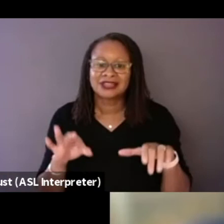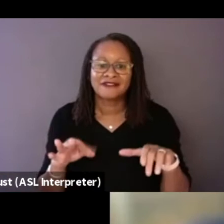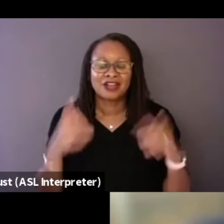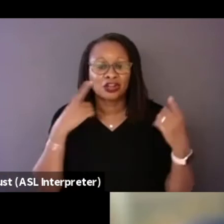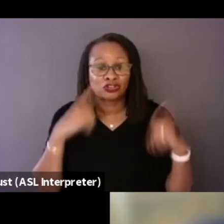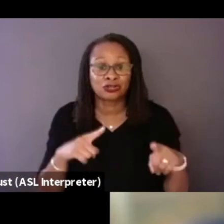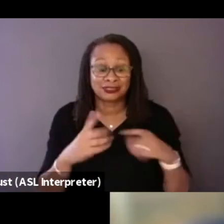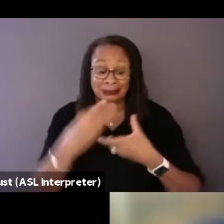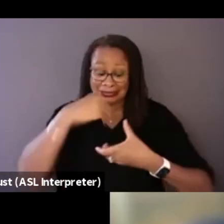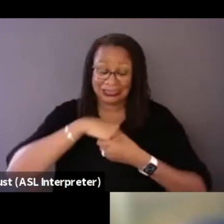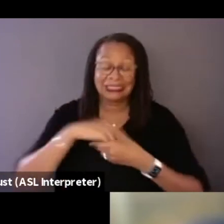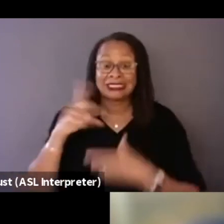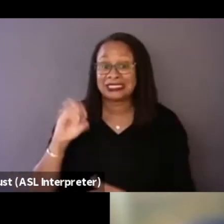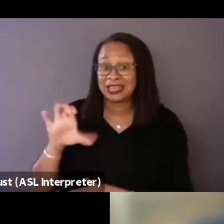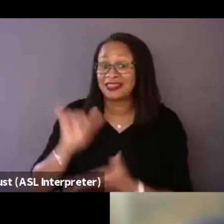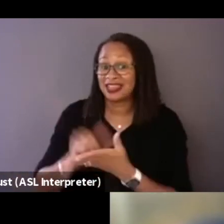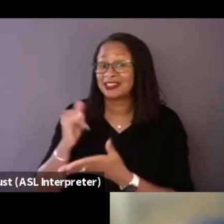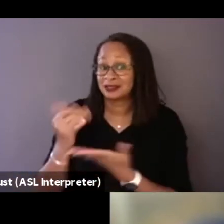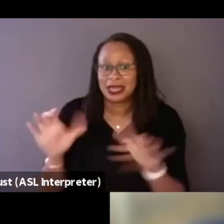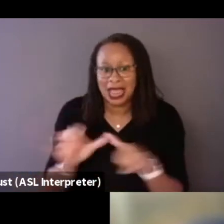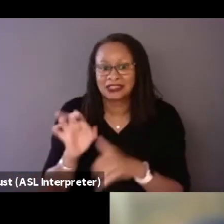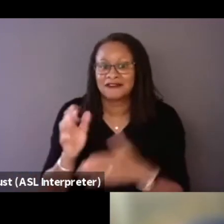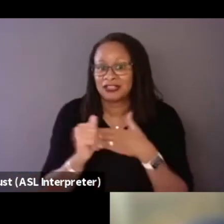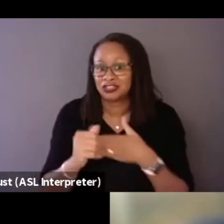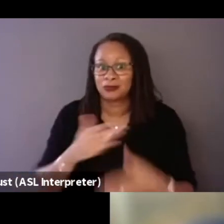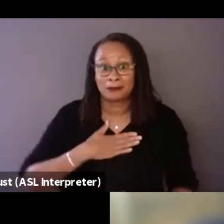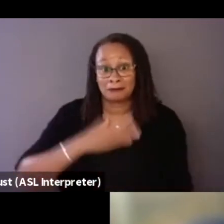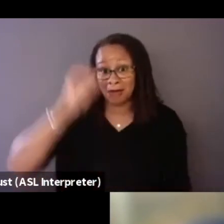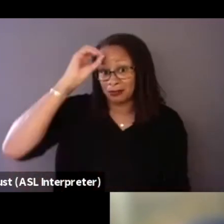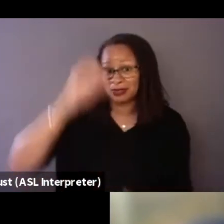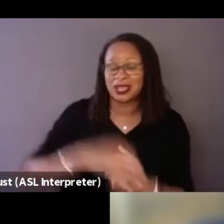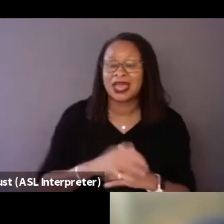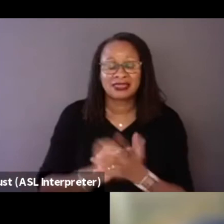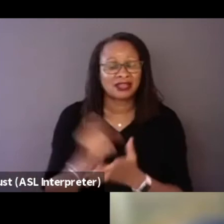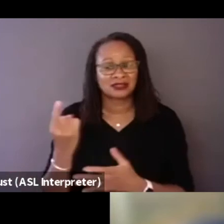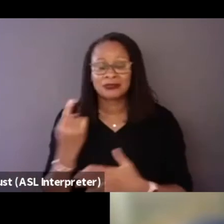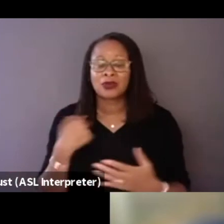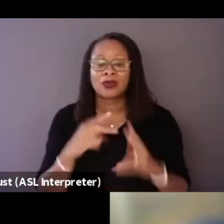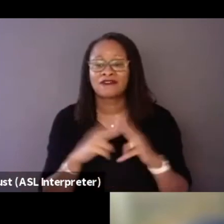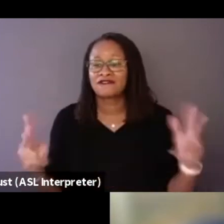is an act of leadership in my opinion. But I think that that was something that we were very cognizant about.